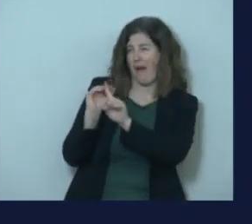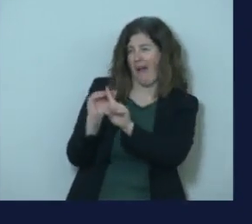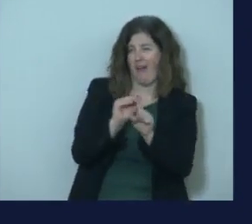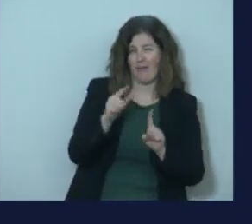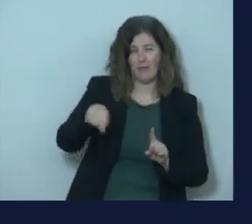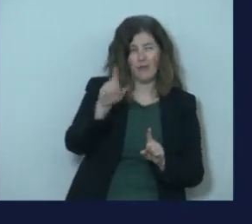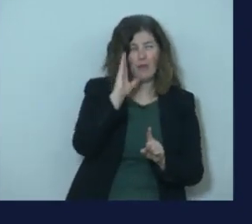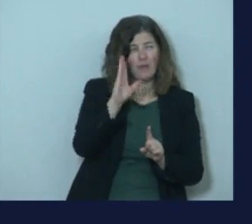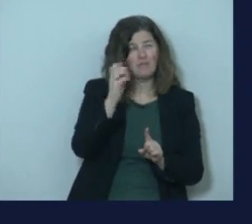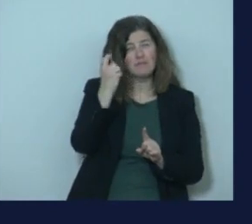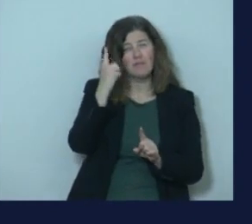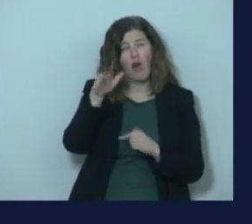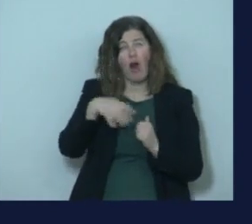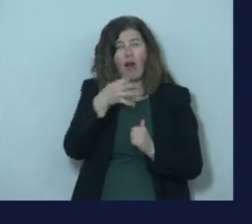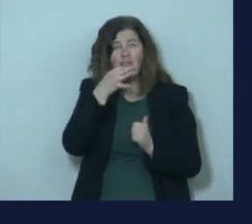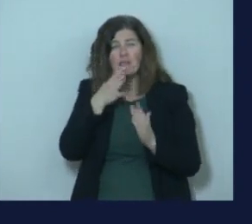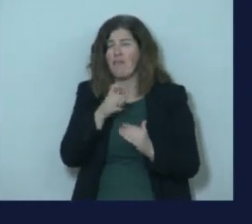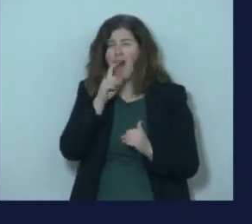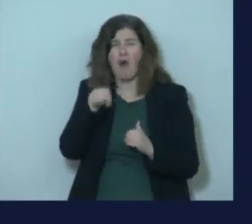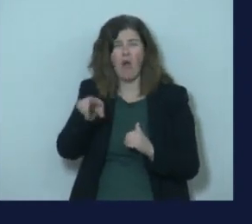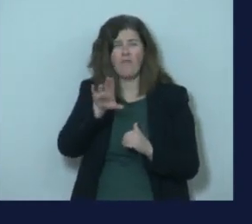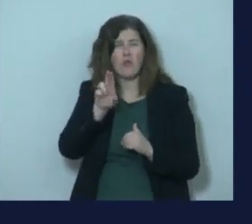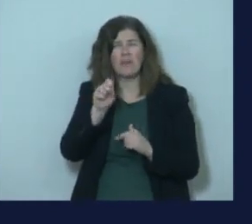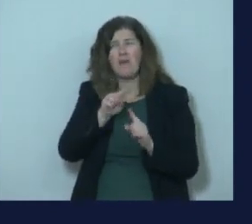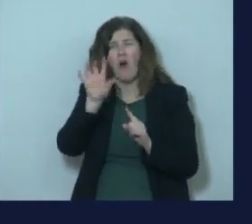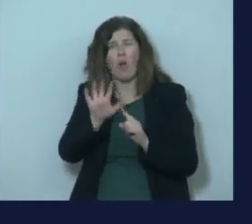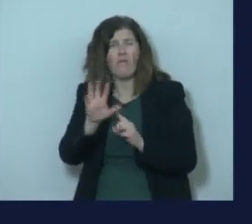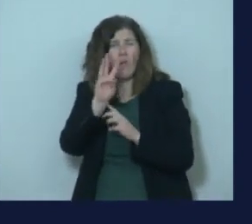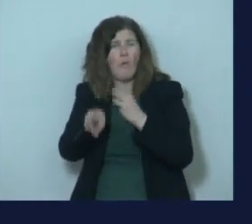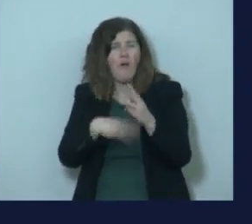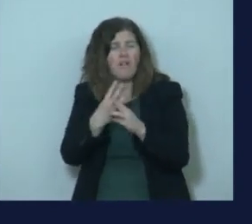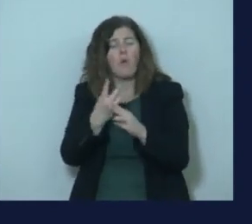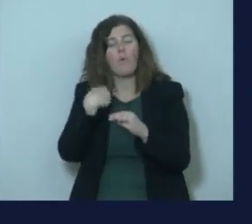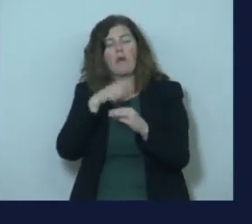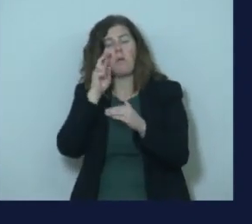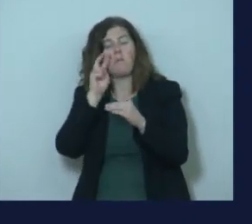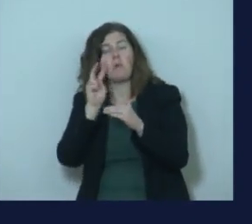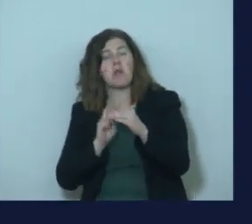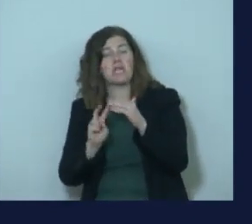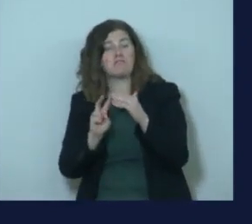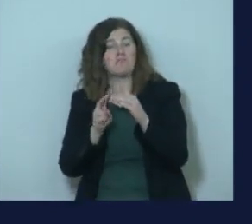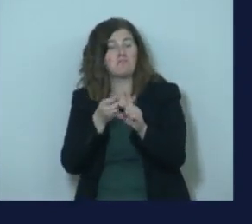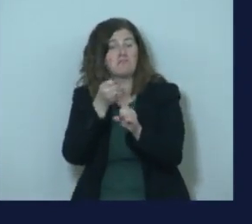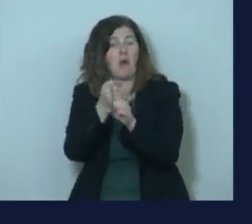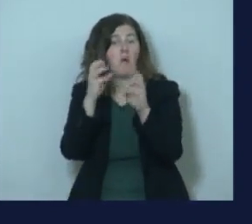WE ARE GOING TO BE OPENING UP, SHOWING THAT WE CAN DO IT SAFELY.